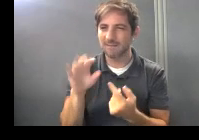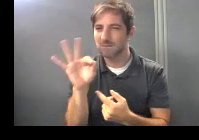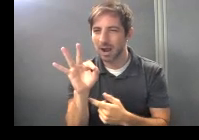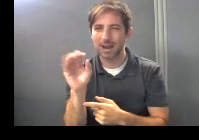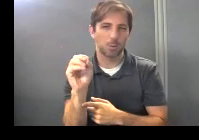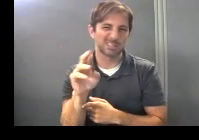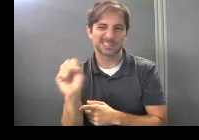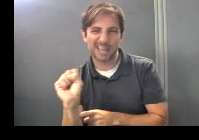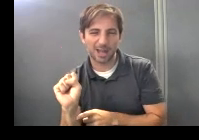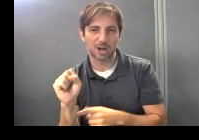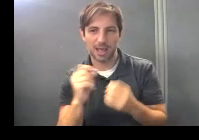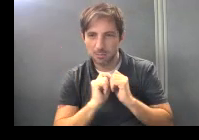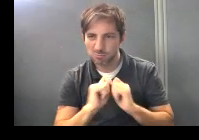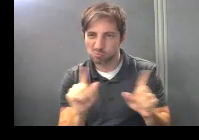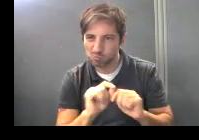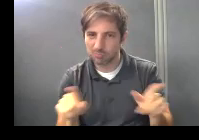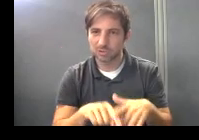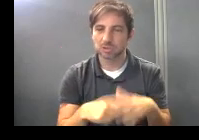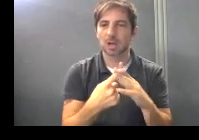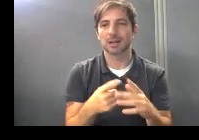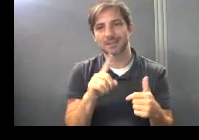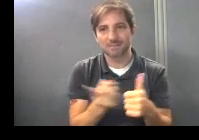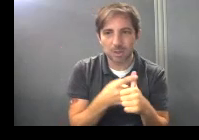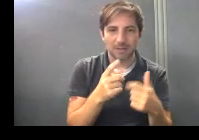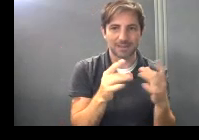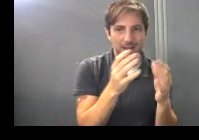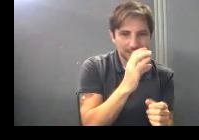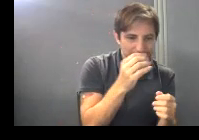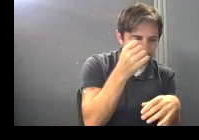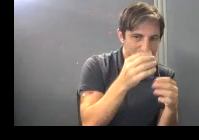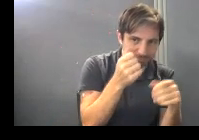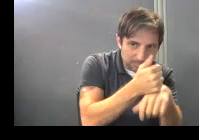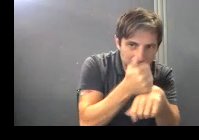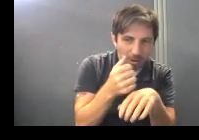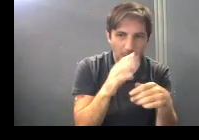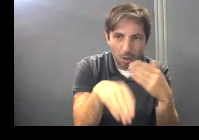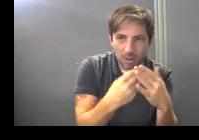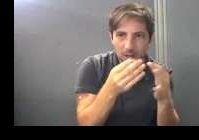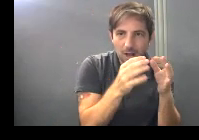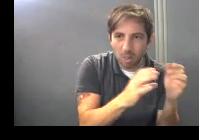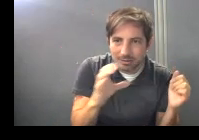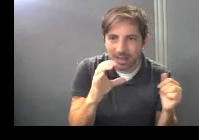GOING BECAUSE WE HAVE TO GET THE CAPTIONS IN AND GET EVERYTHING RIGHT.